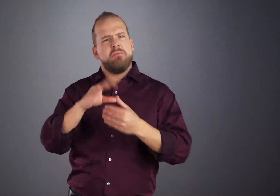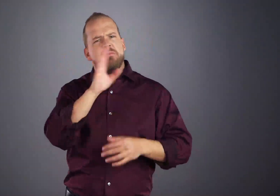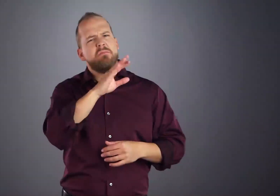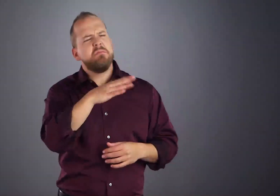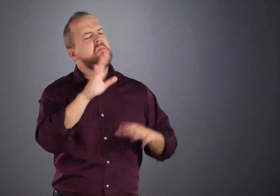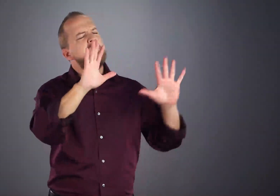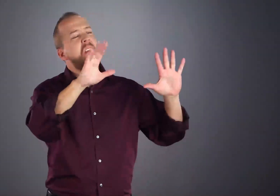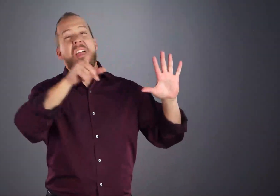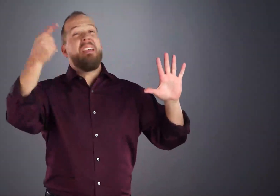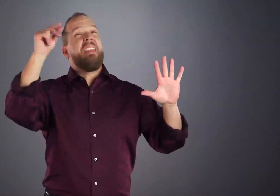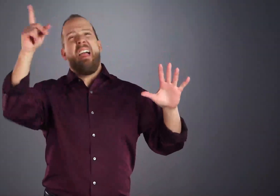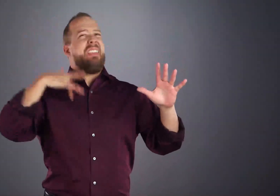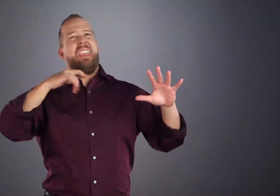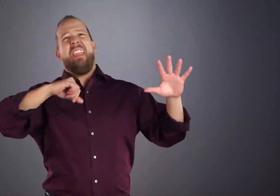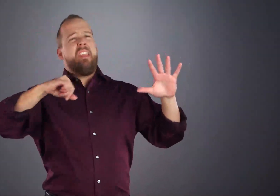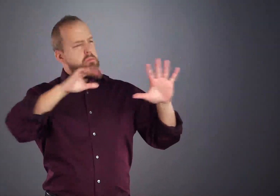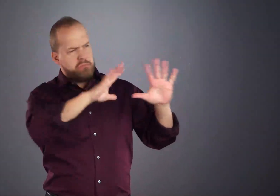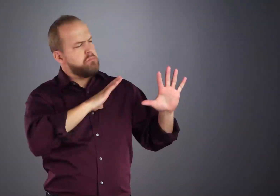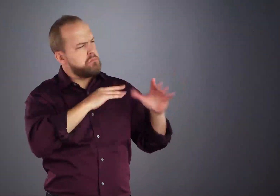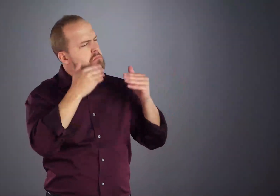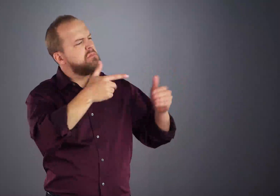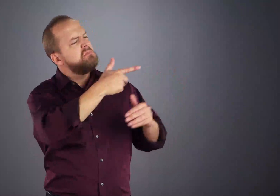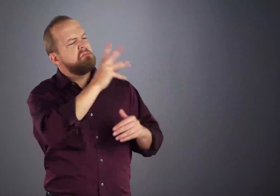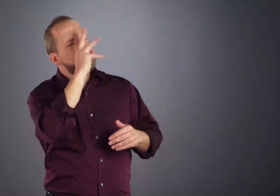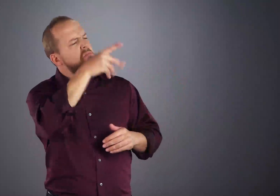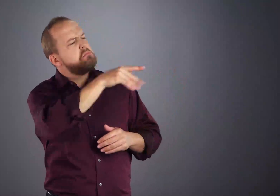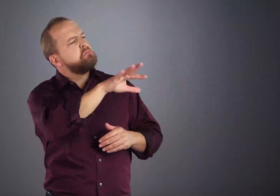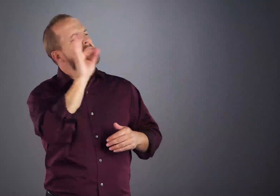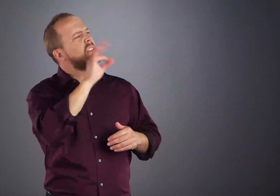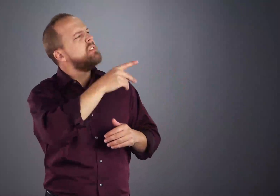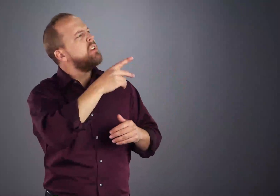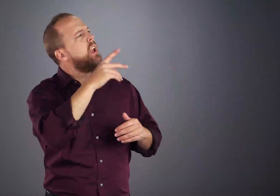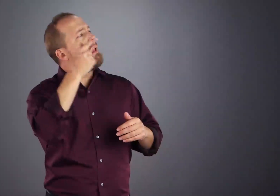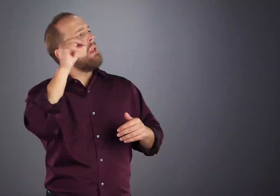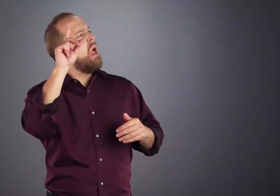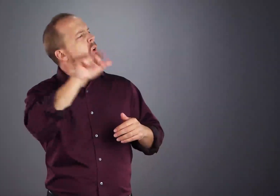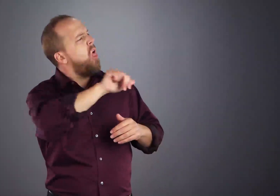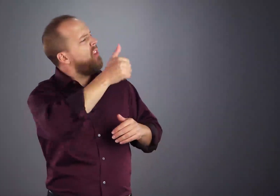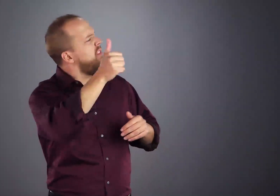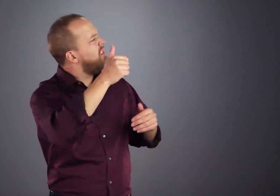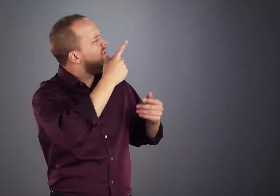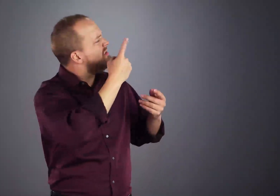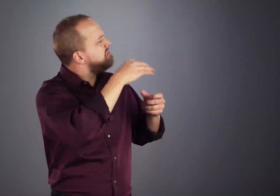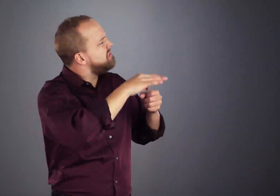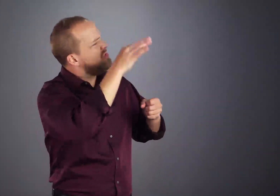He said, "Why don’t you choose your own conception of God?"